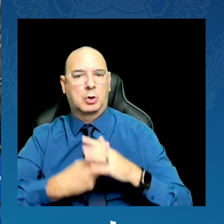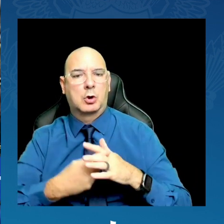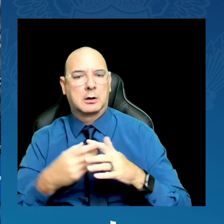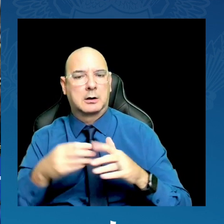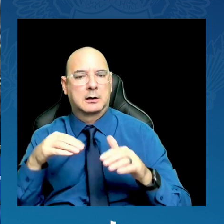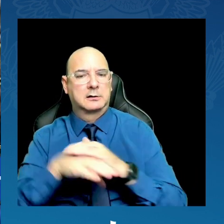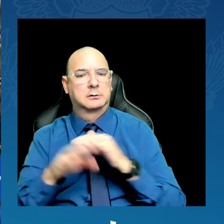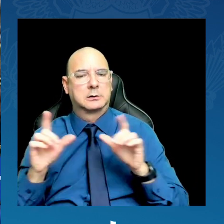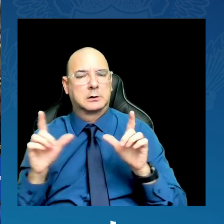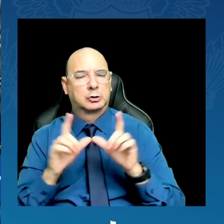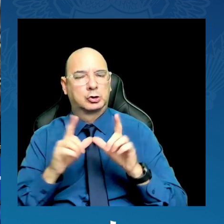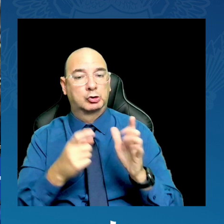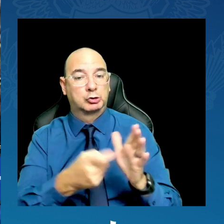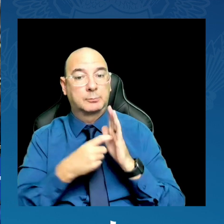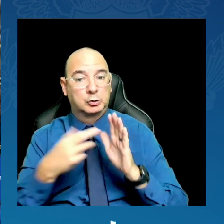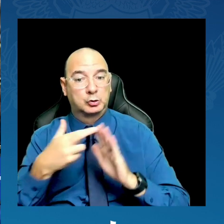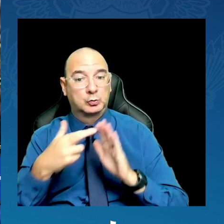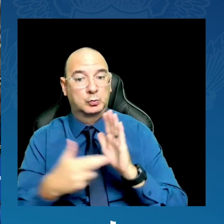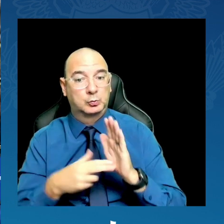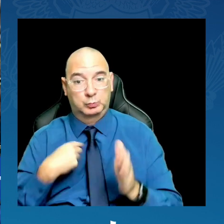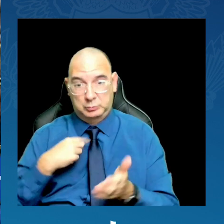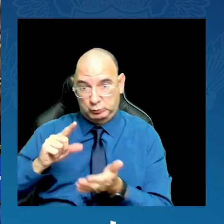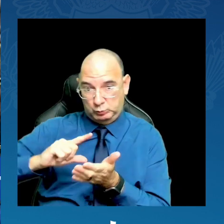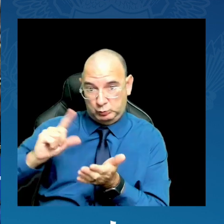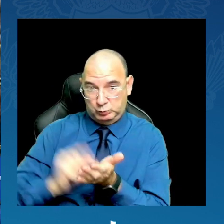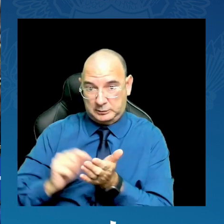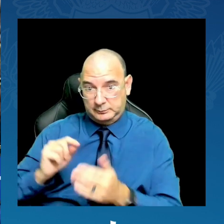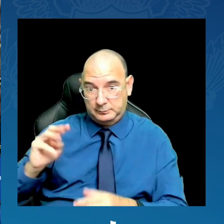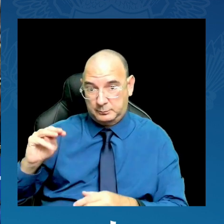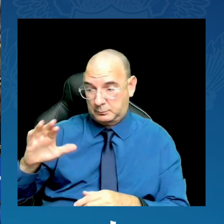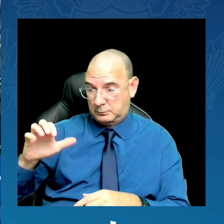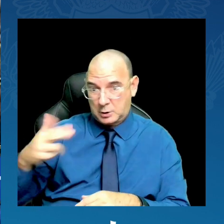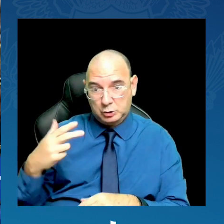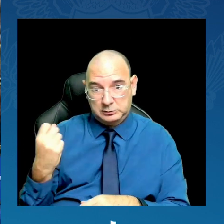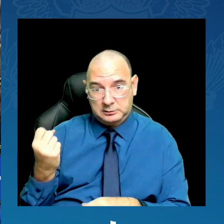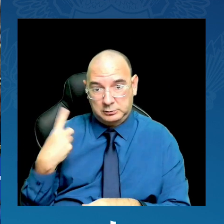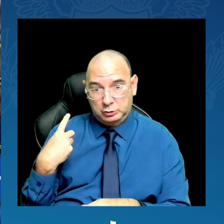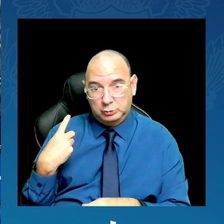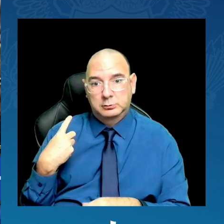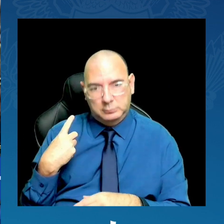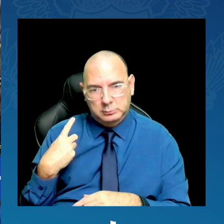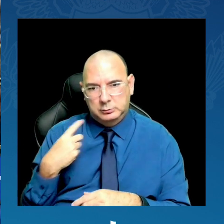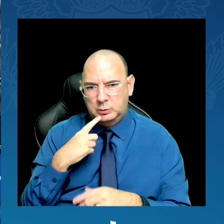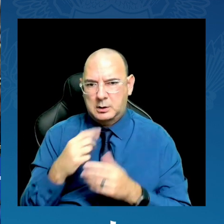and for us it's really been a game changer. It did a few things. First, it combined four disparate regulatory parts into one.